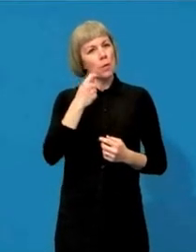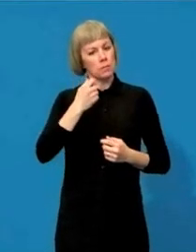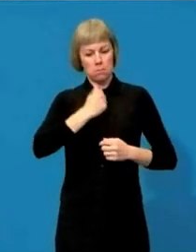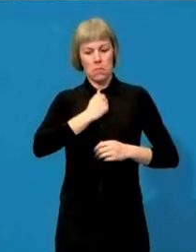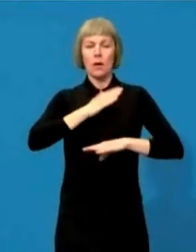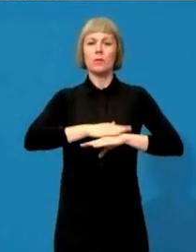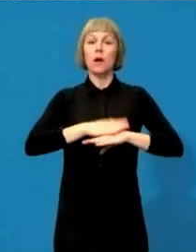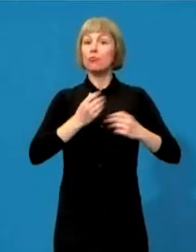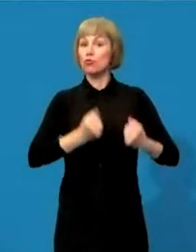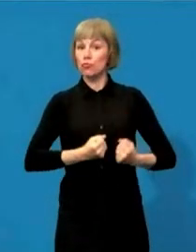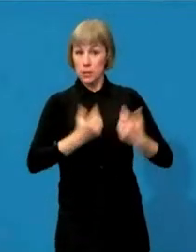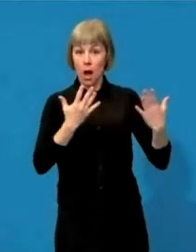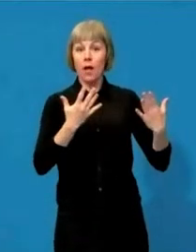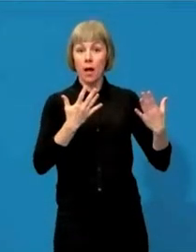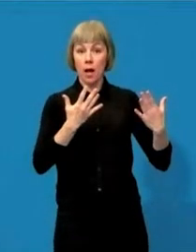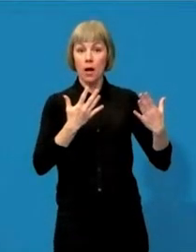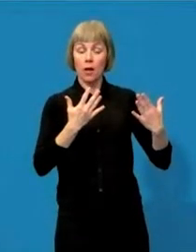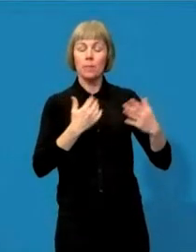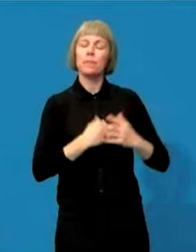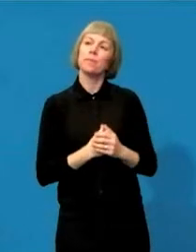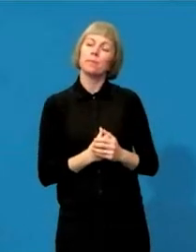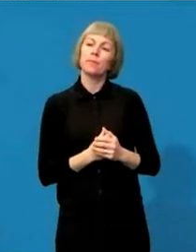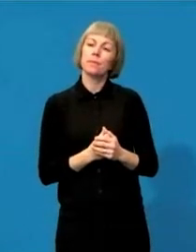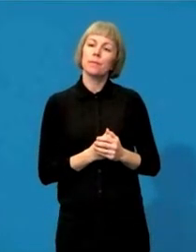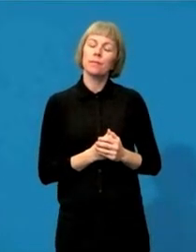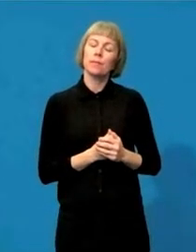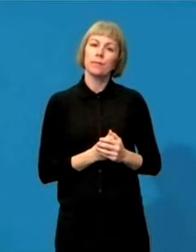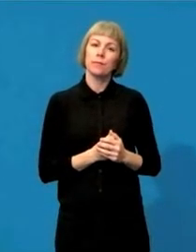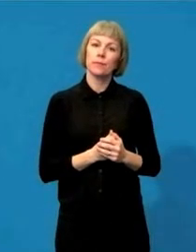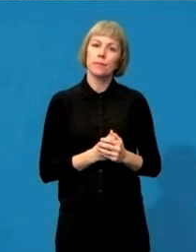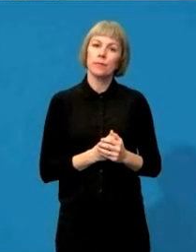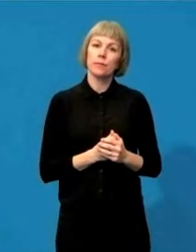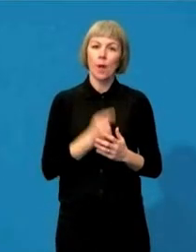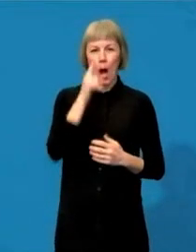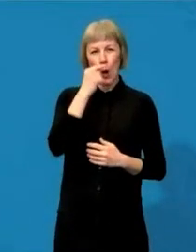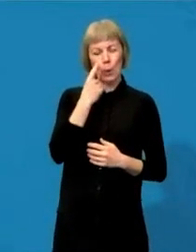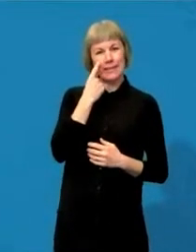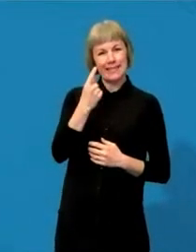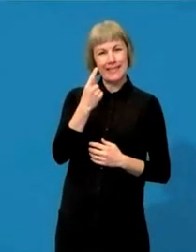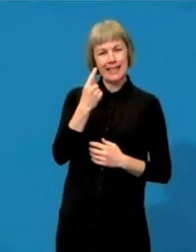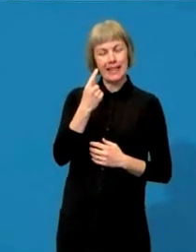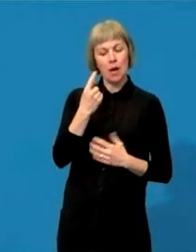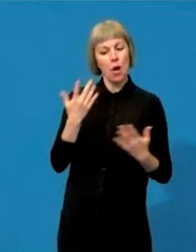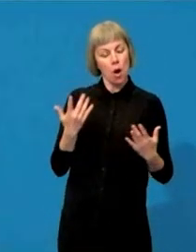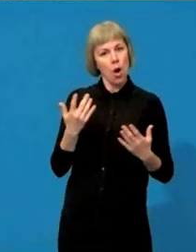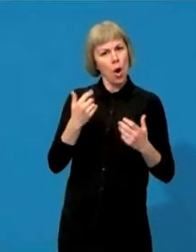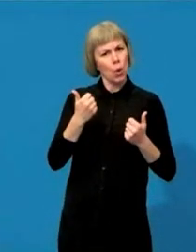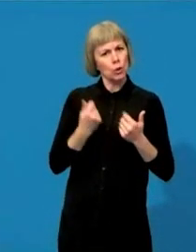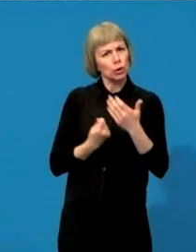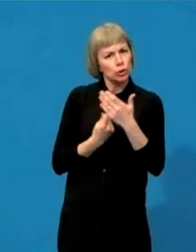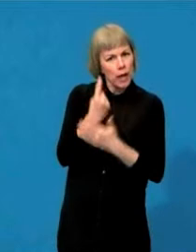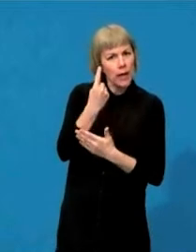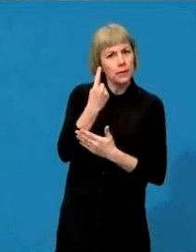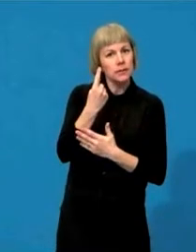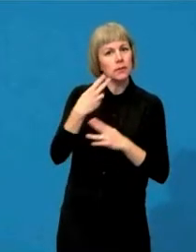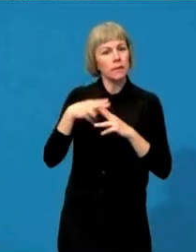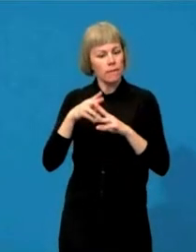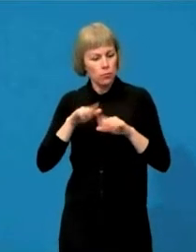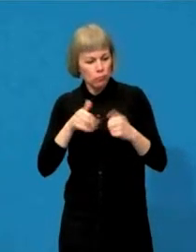people's lives, and could see that there was an opportunity to support Tristan as sort of